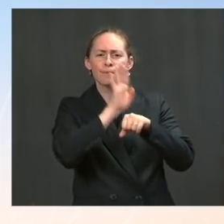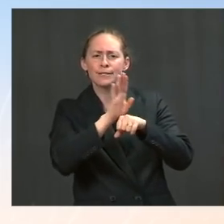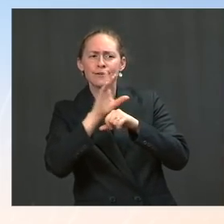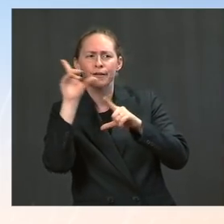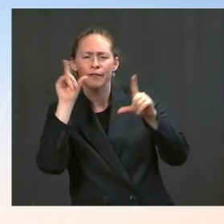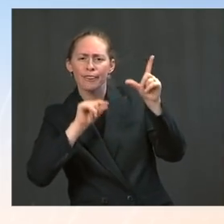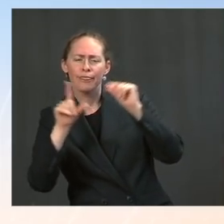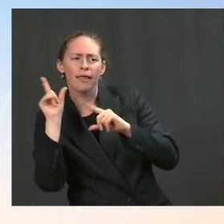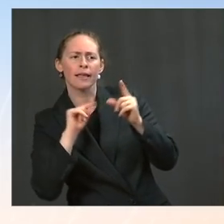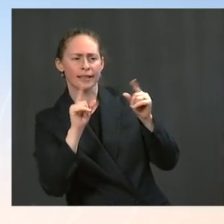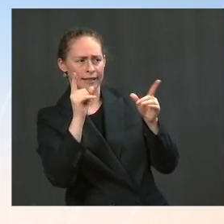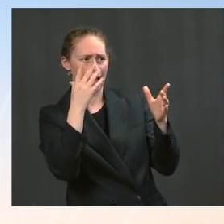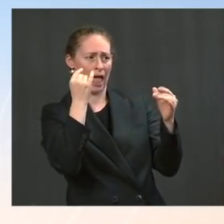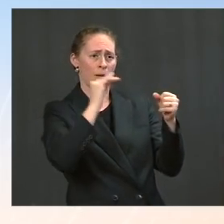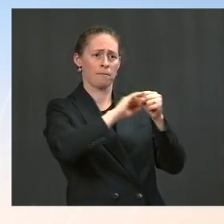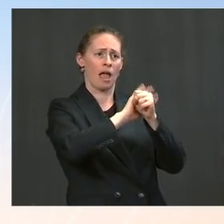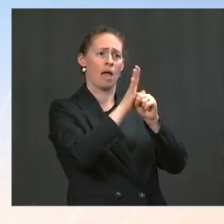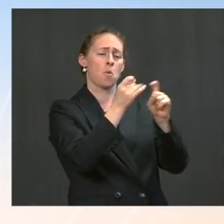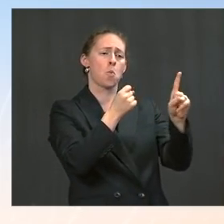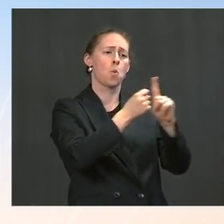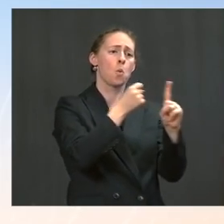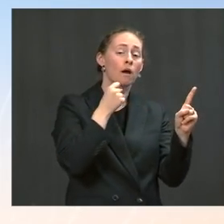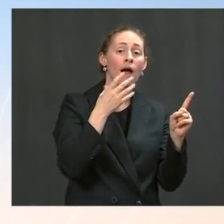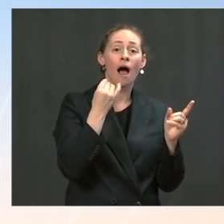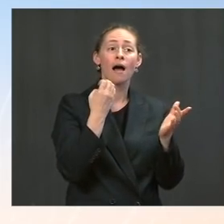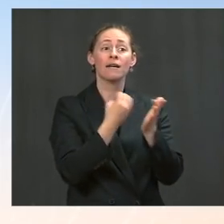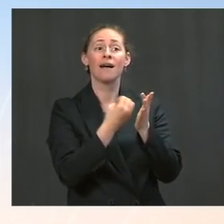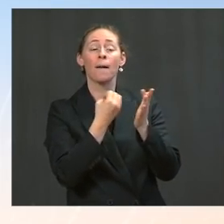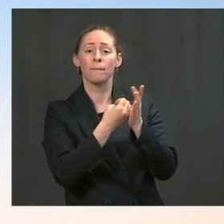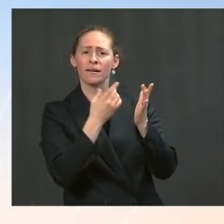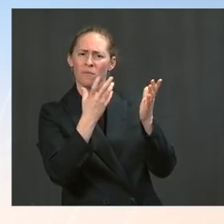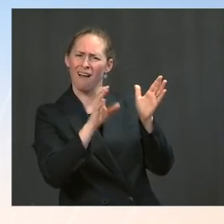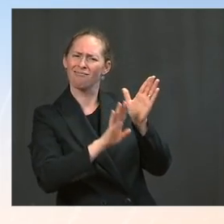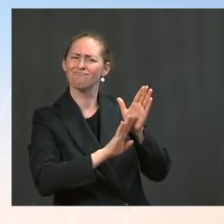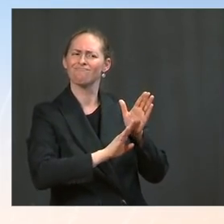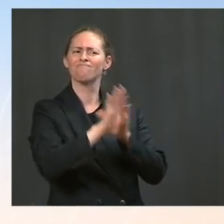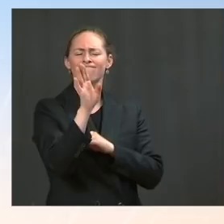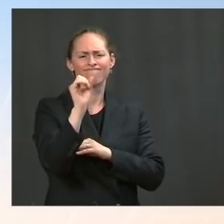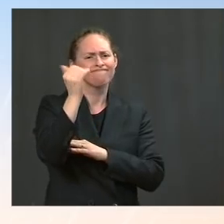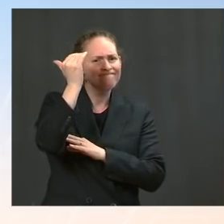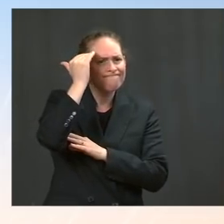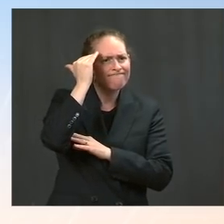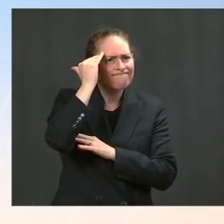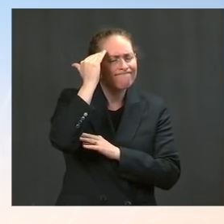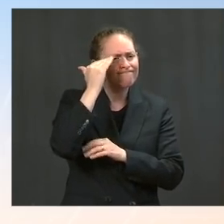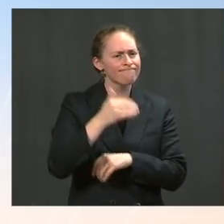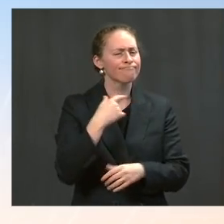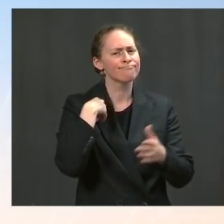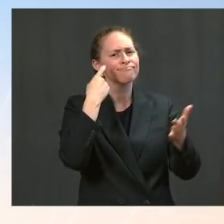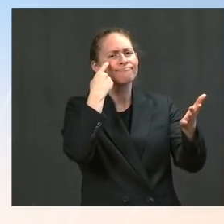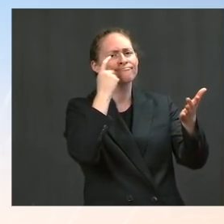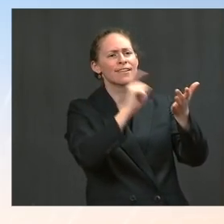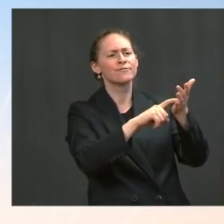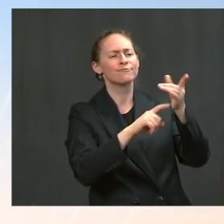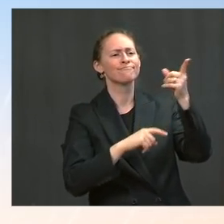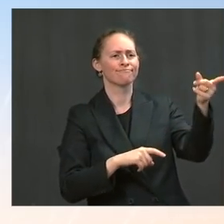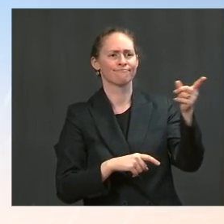or economic opportunity and development. And I would note that we have a number of leaders high up in the government,